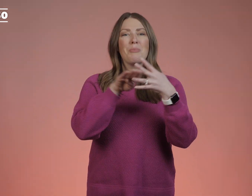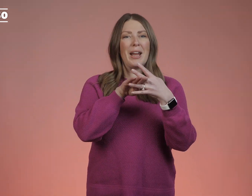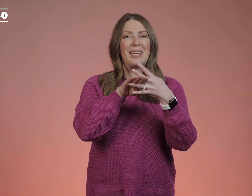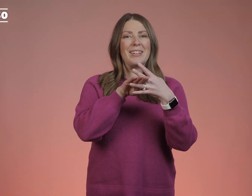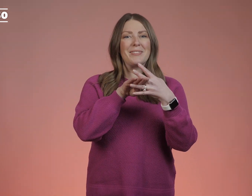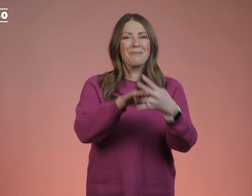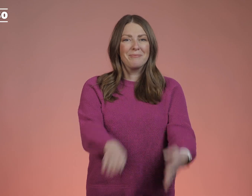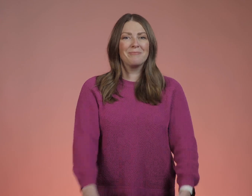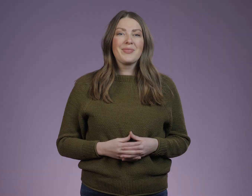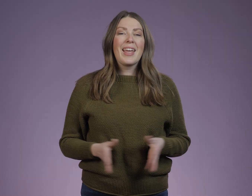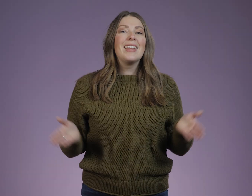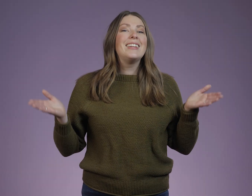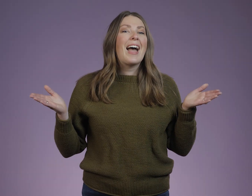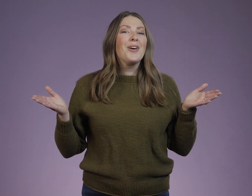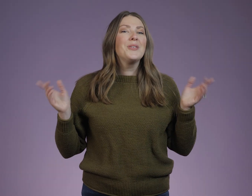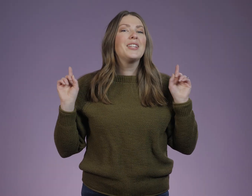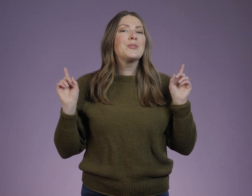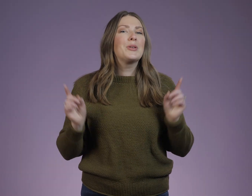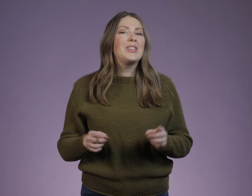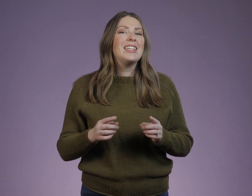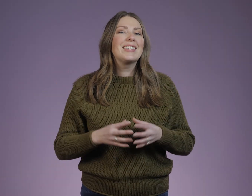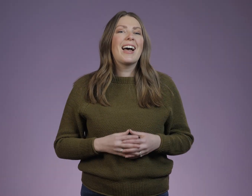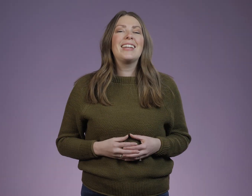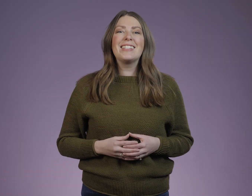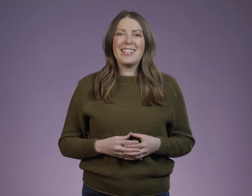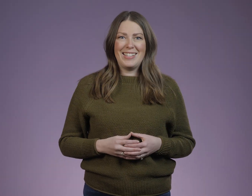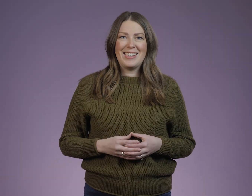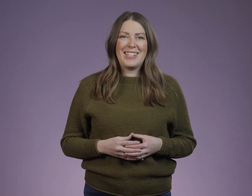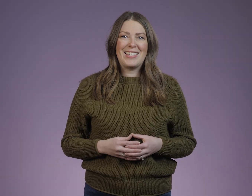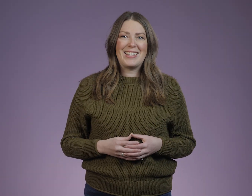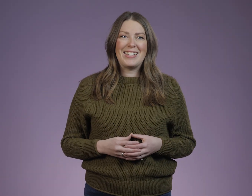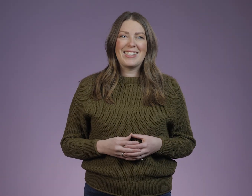Break. Now let's put these signs into sentences.